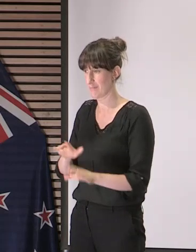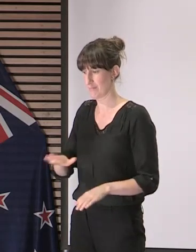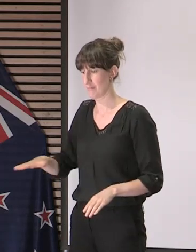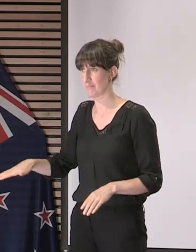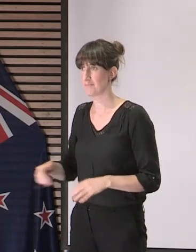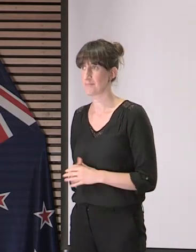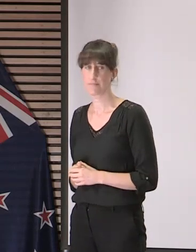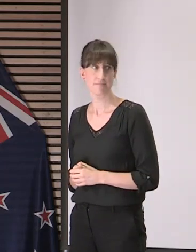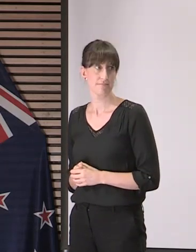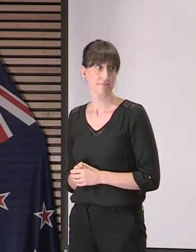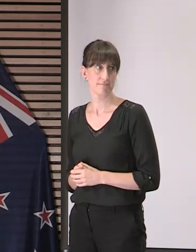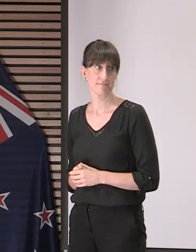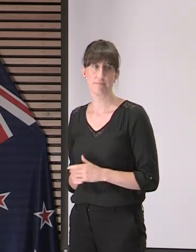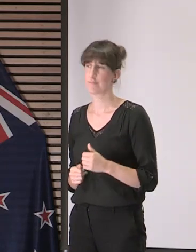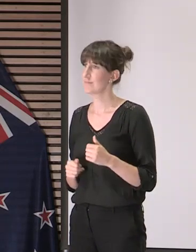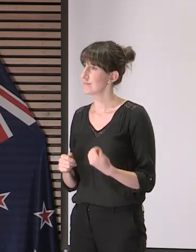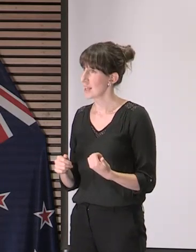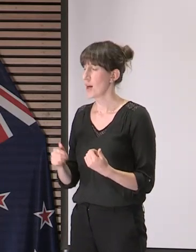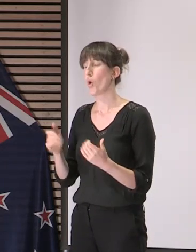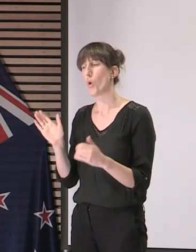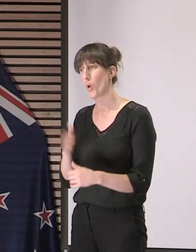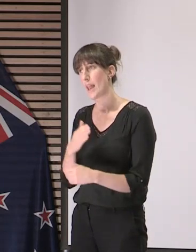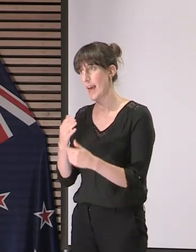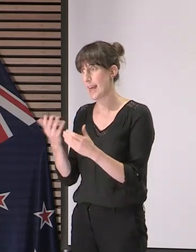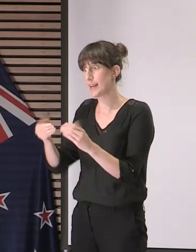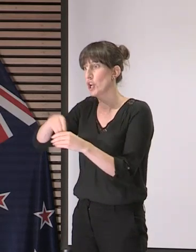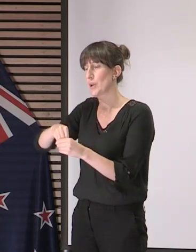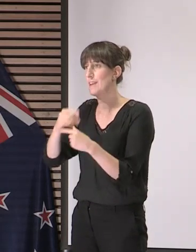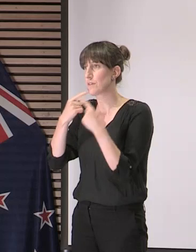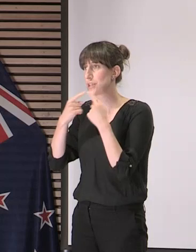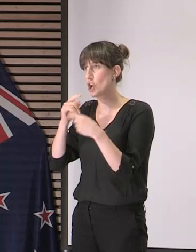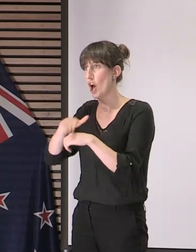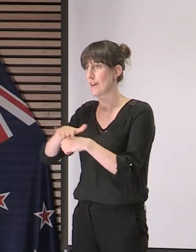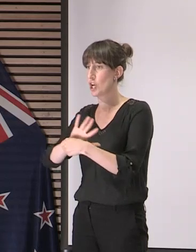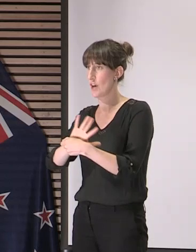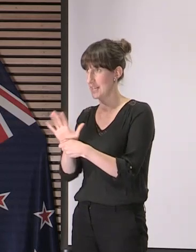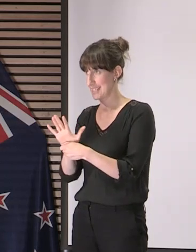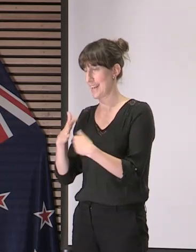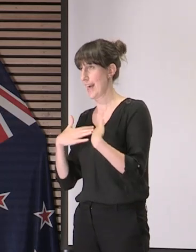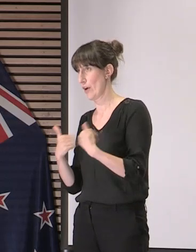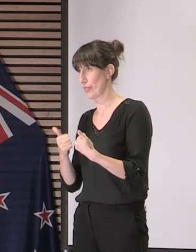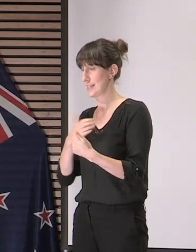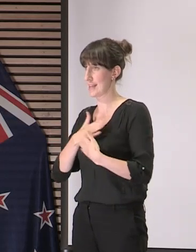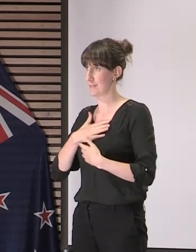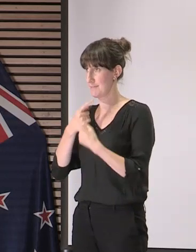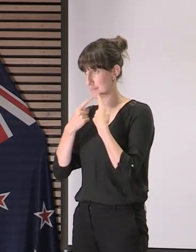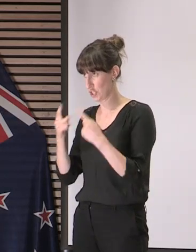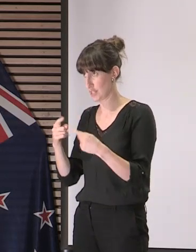for the junior primary years. All of them, by the way, have messages you'll be very